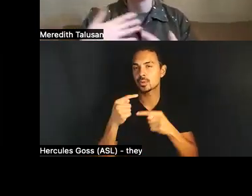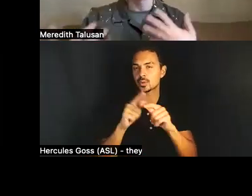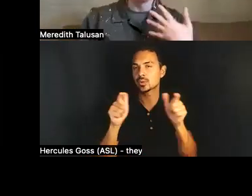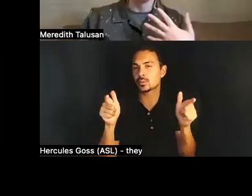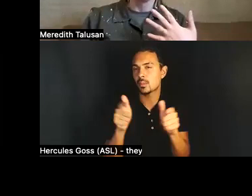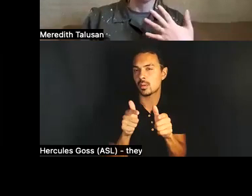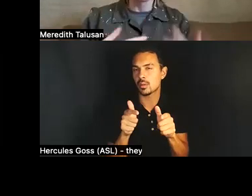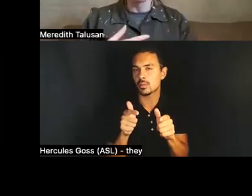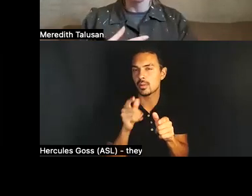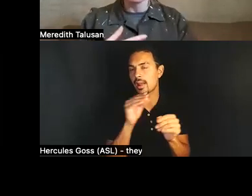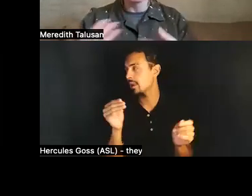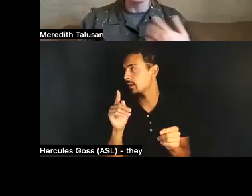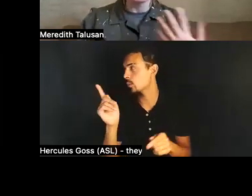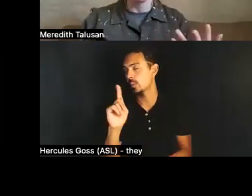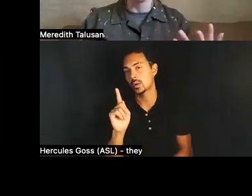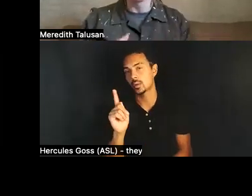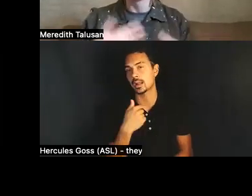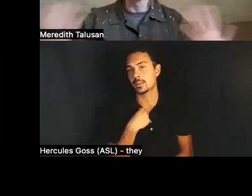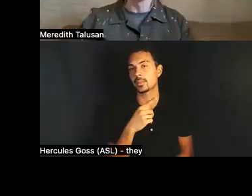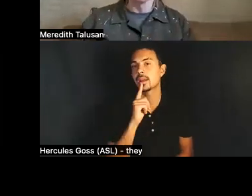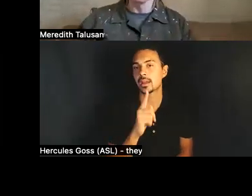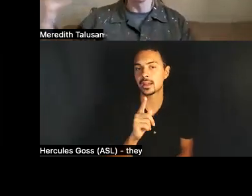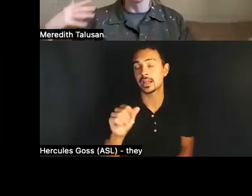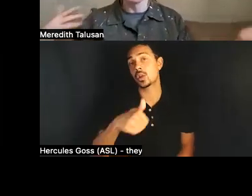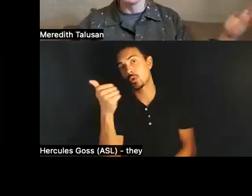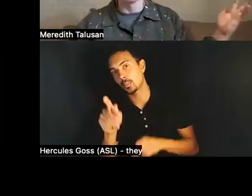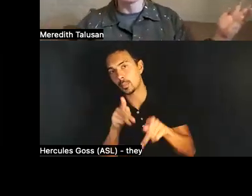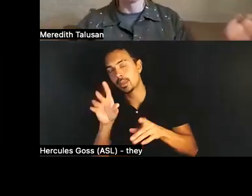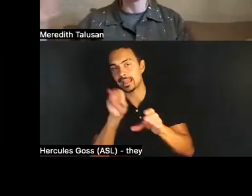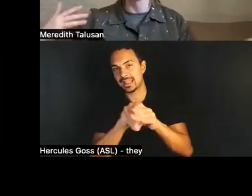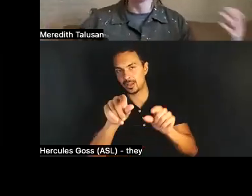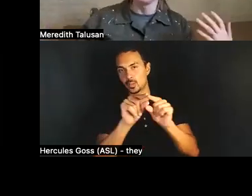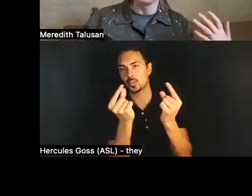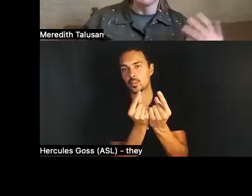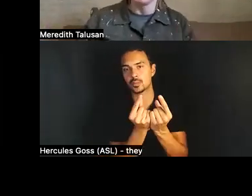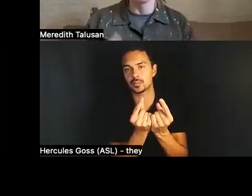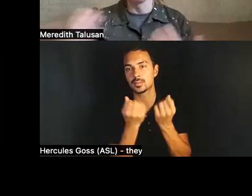Right now we are group of 500 people and we tried to keep it relatively small.